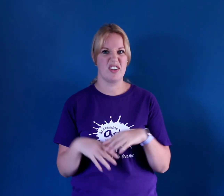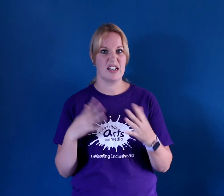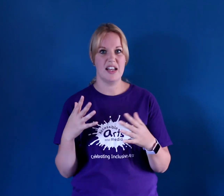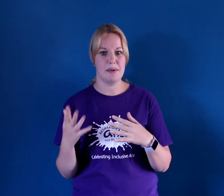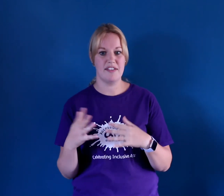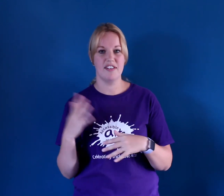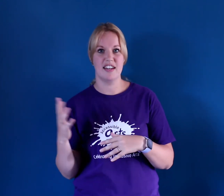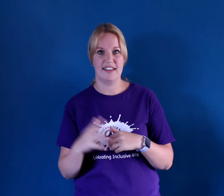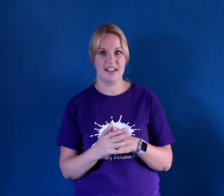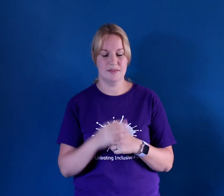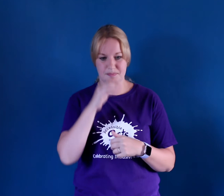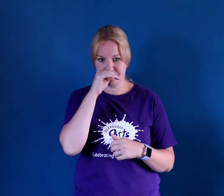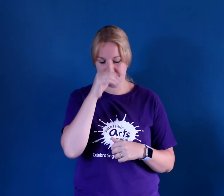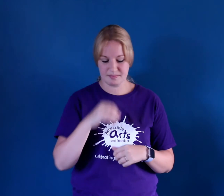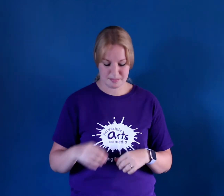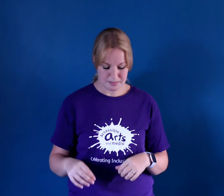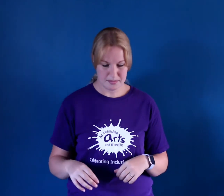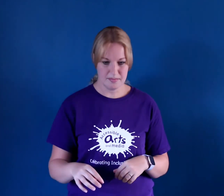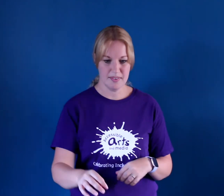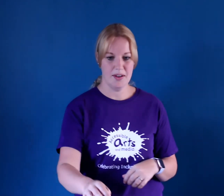because it’s a little bit different to the next section.